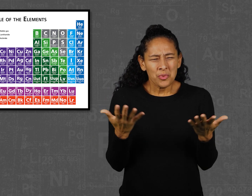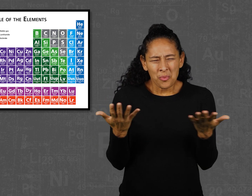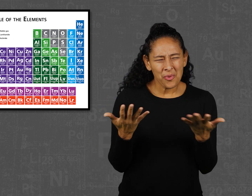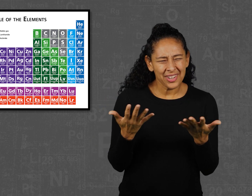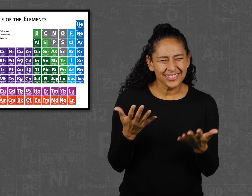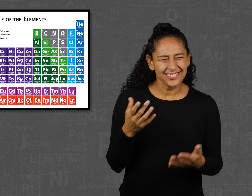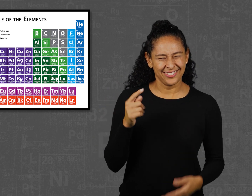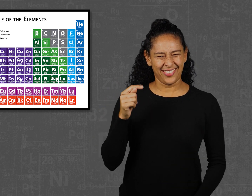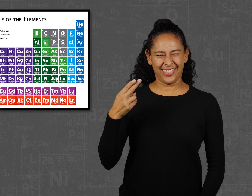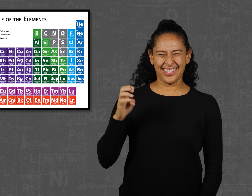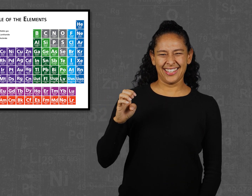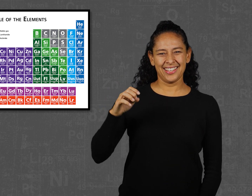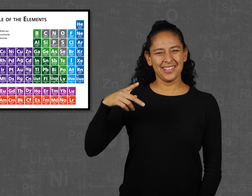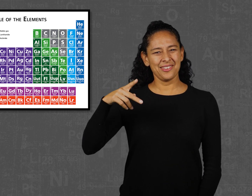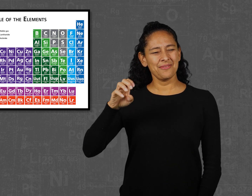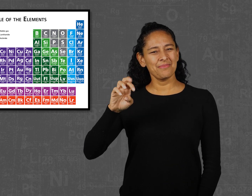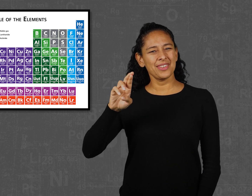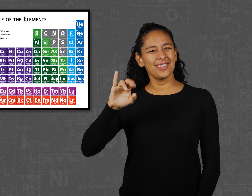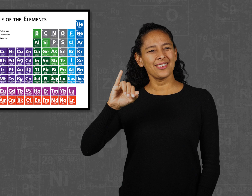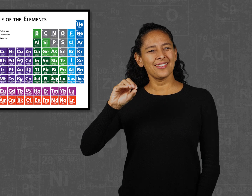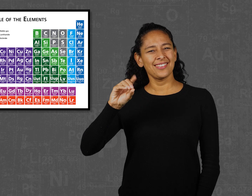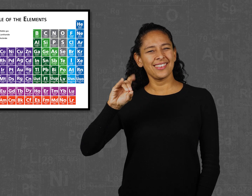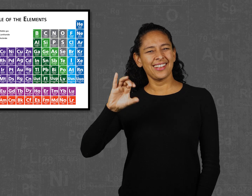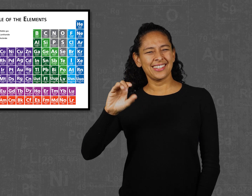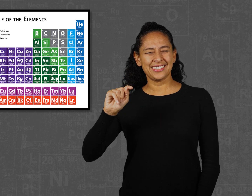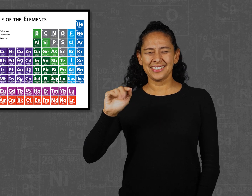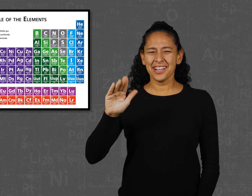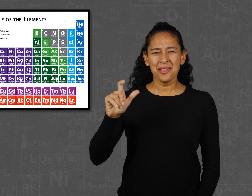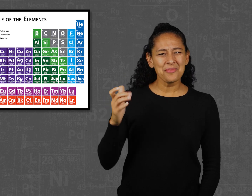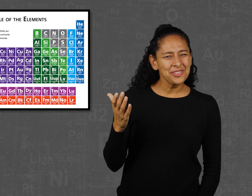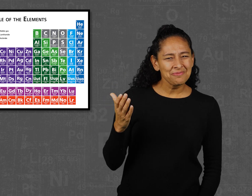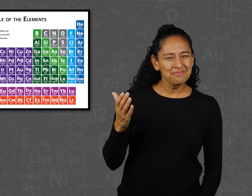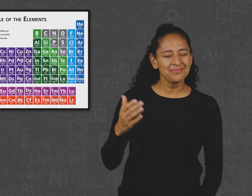What is the Periodic Table?